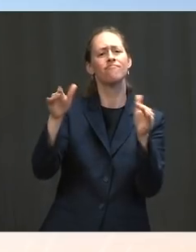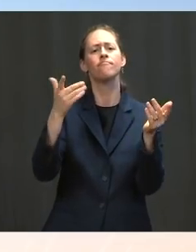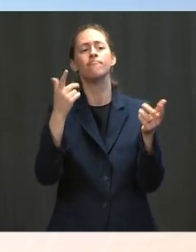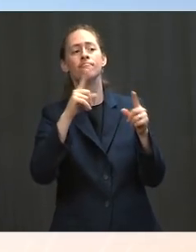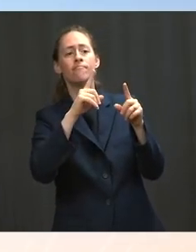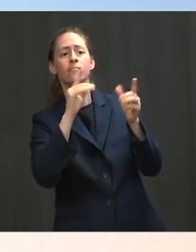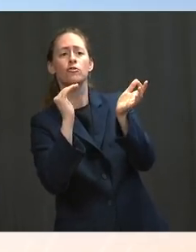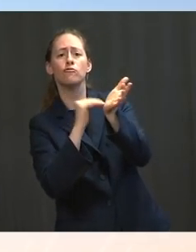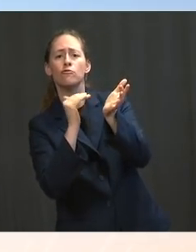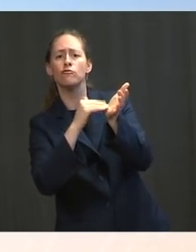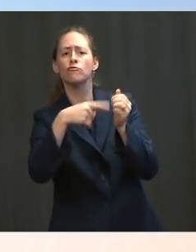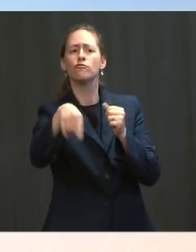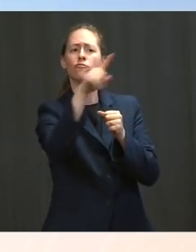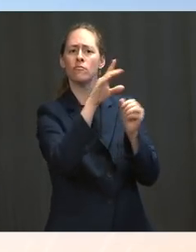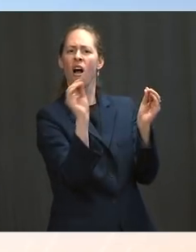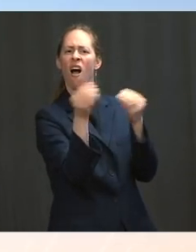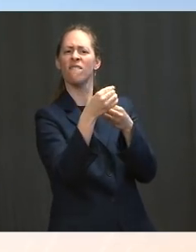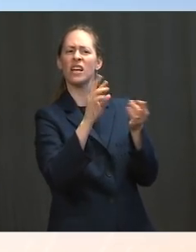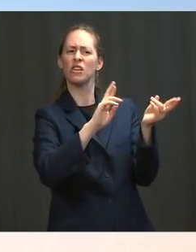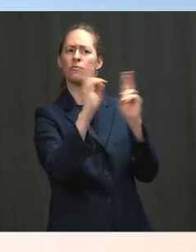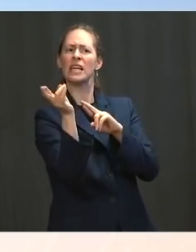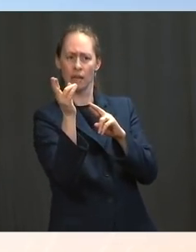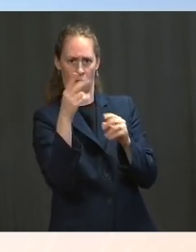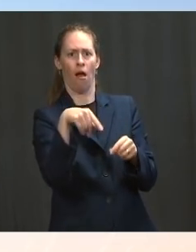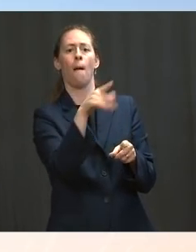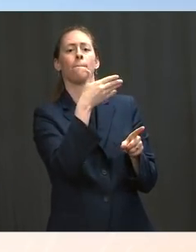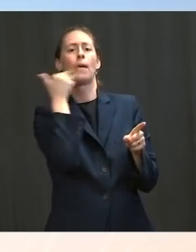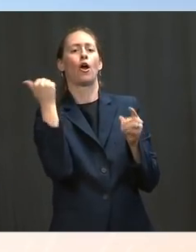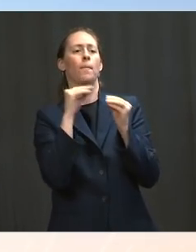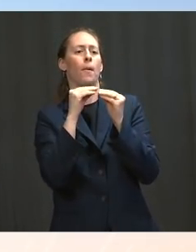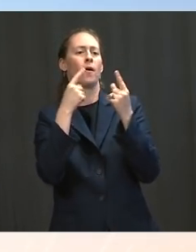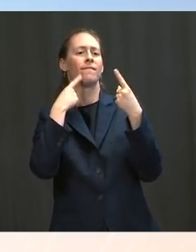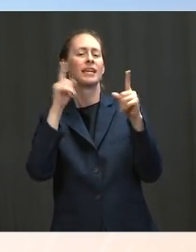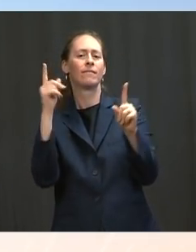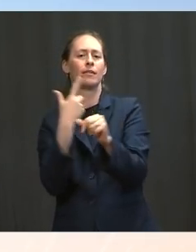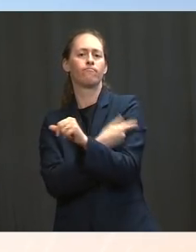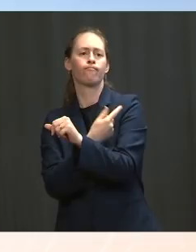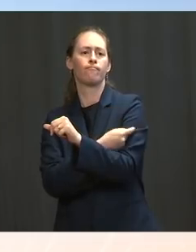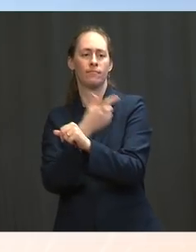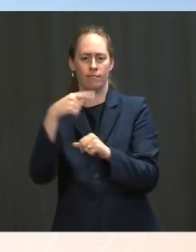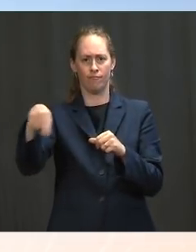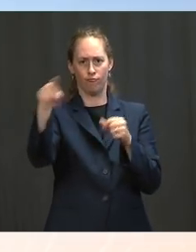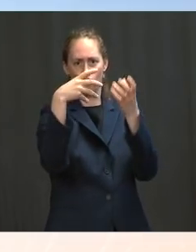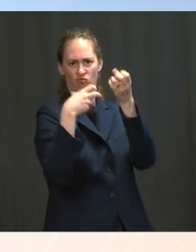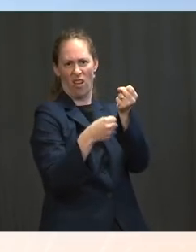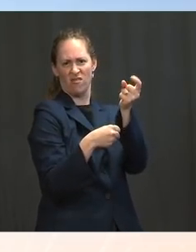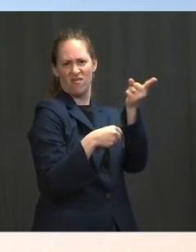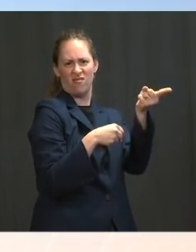something that we've seen as a very successful tactic with reaching groups with lower vaccination rates